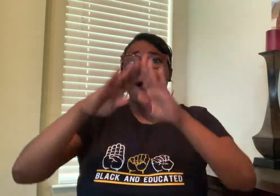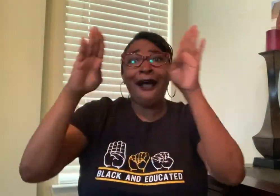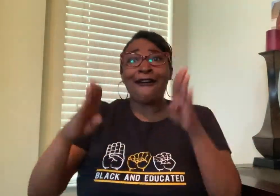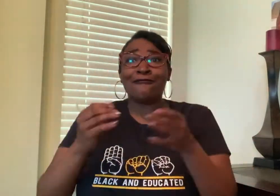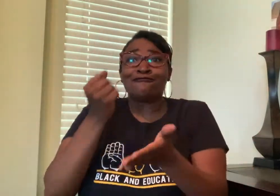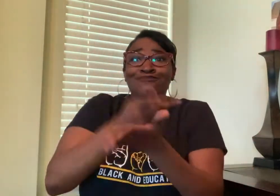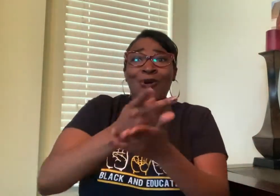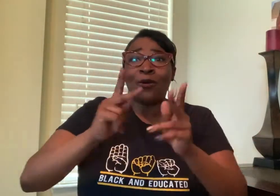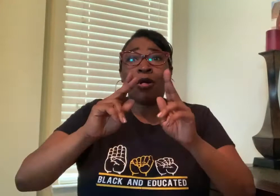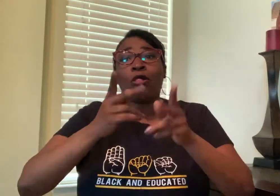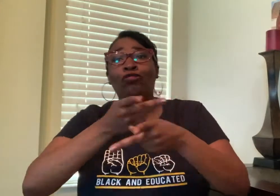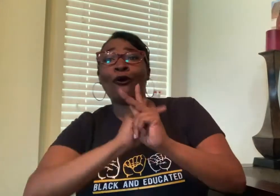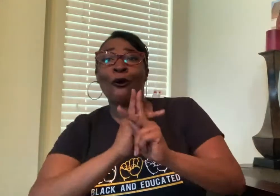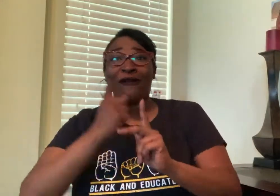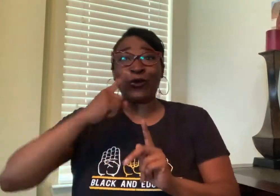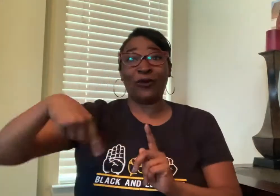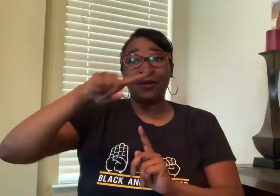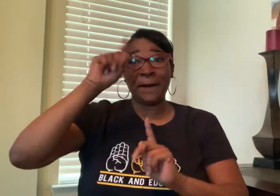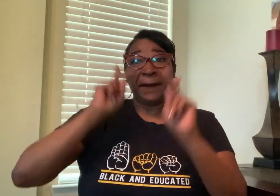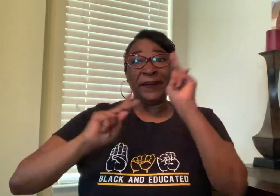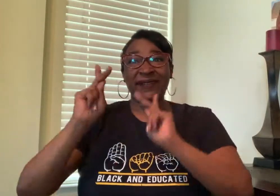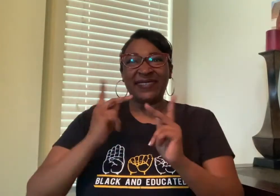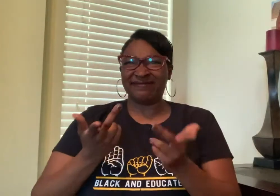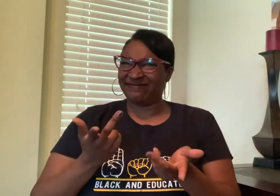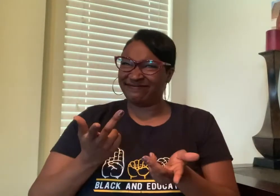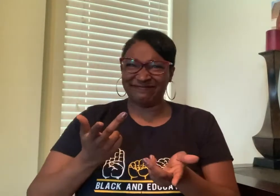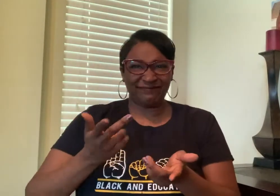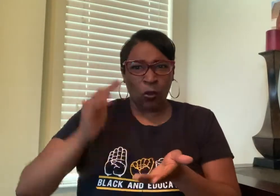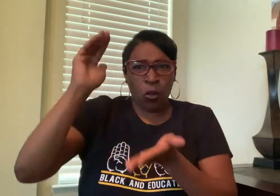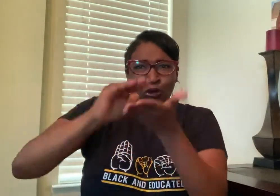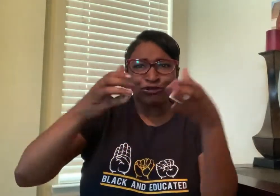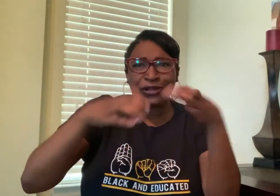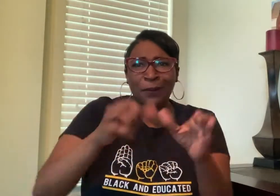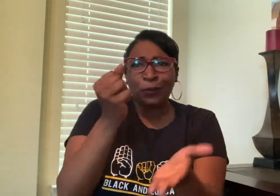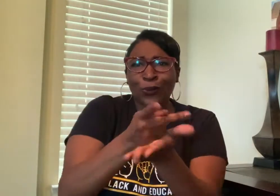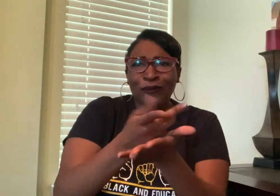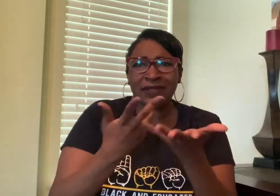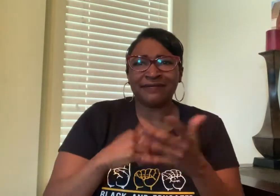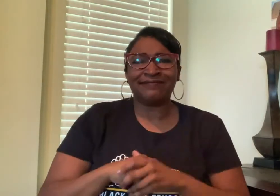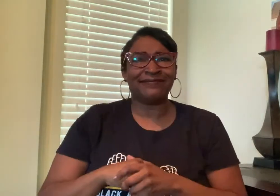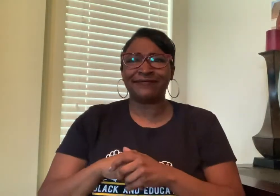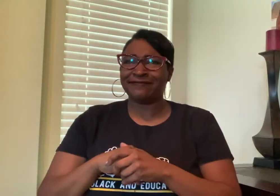The awful experiences in school systems, decreased opportunity for home loans being approved